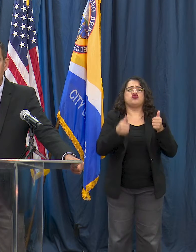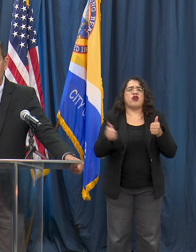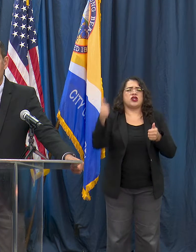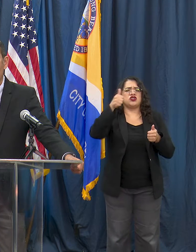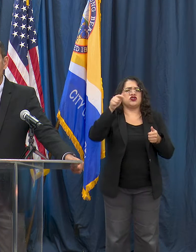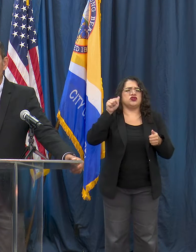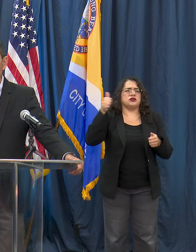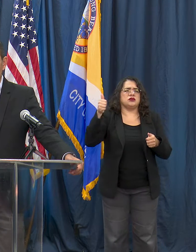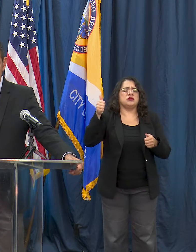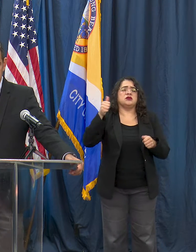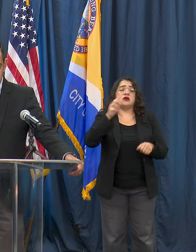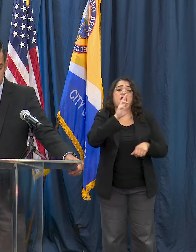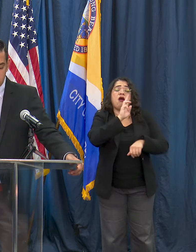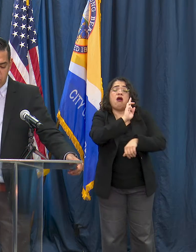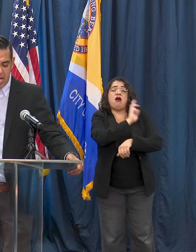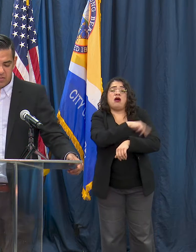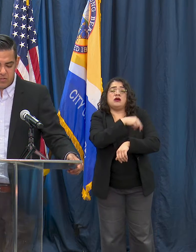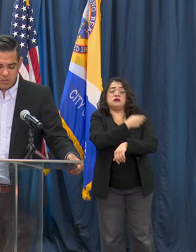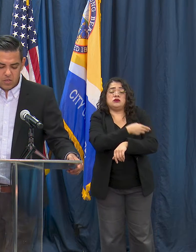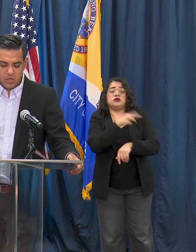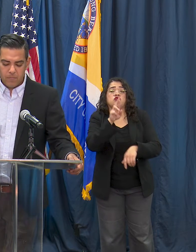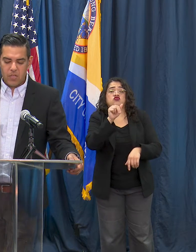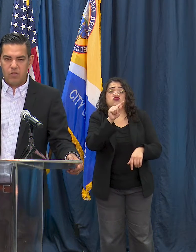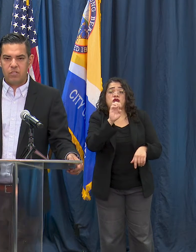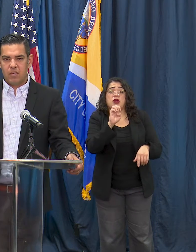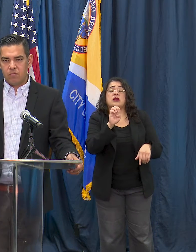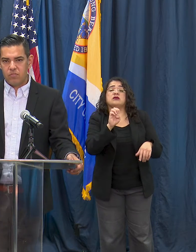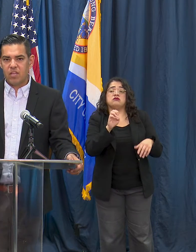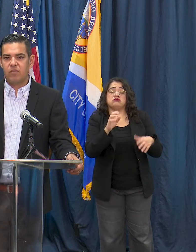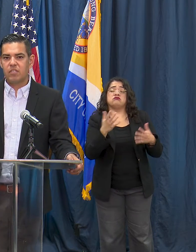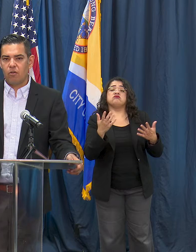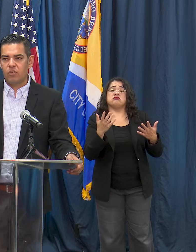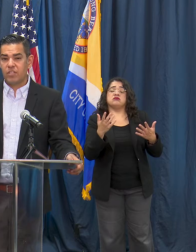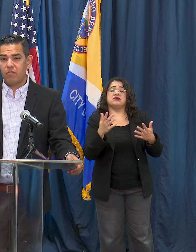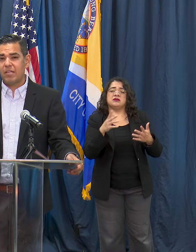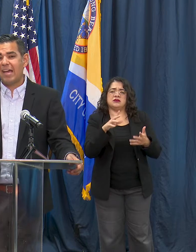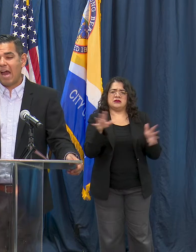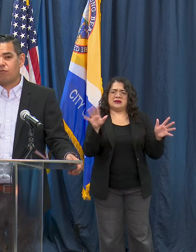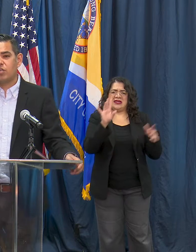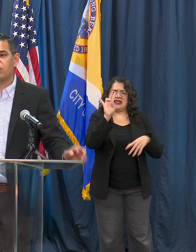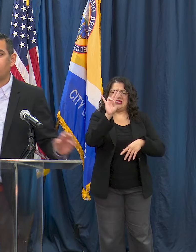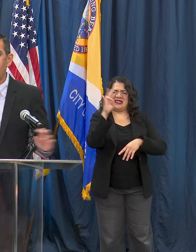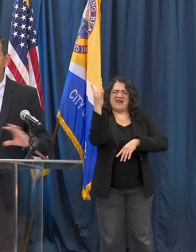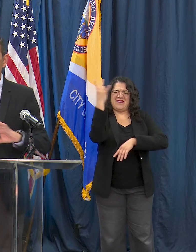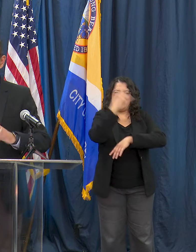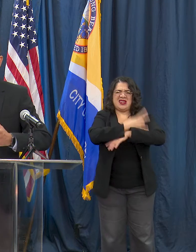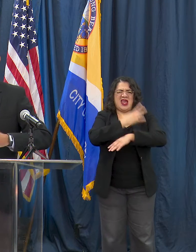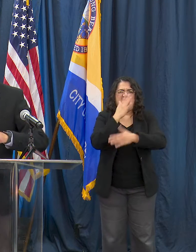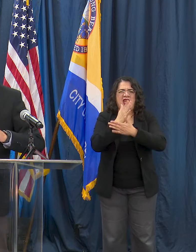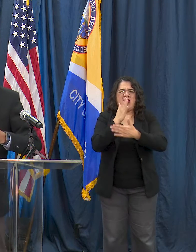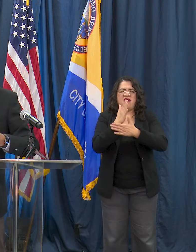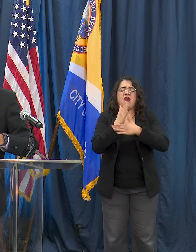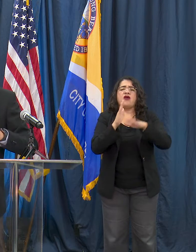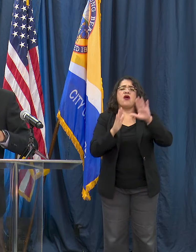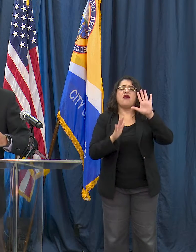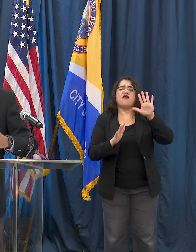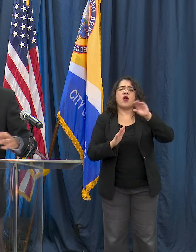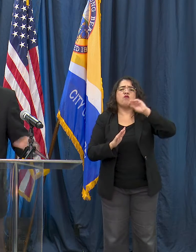the hospitalization rate still tracks-- there's a over seven-day average of a 5% growth in day-to-day